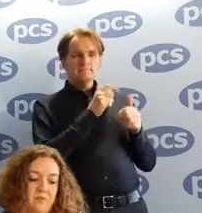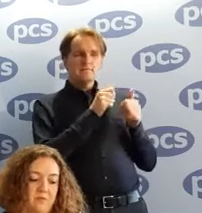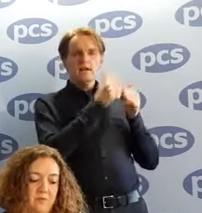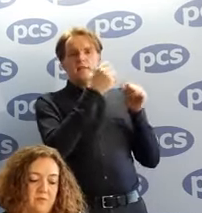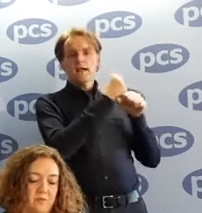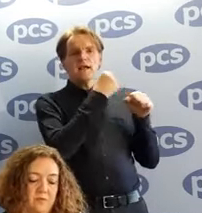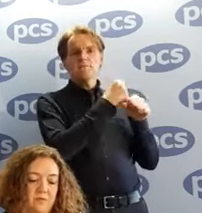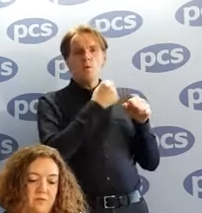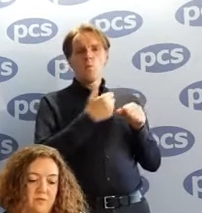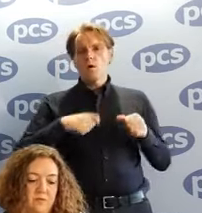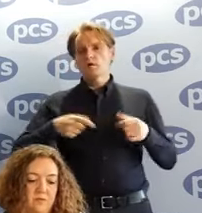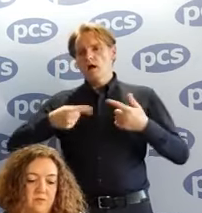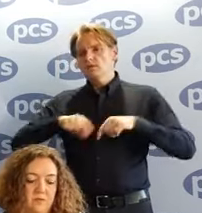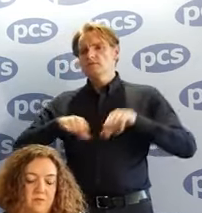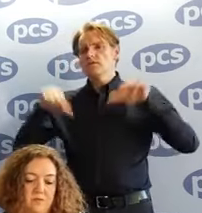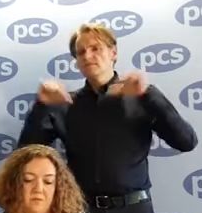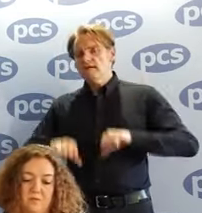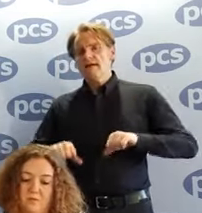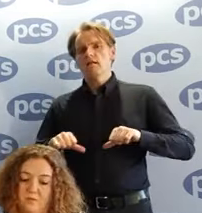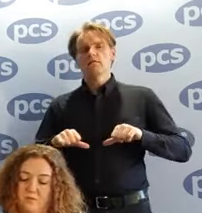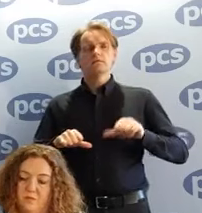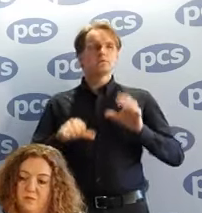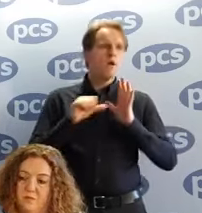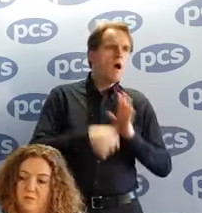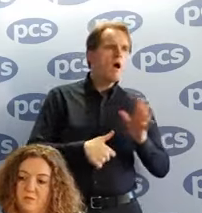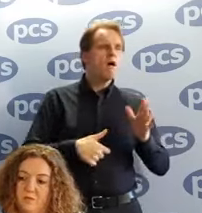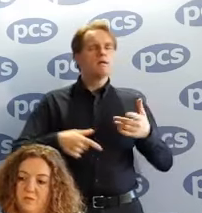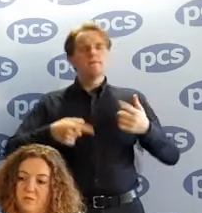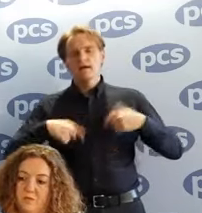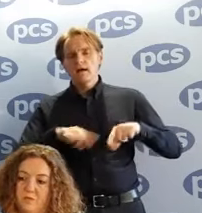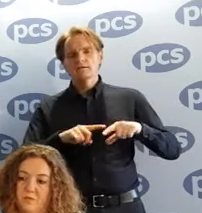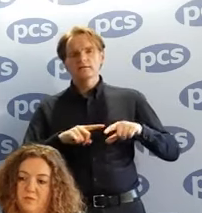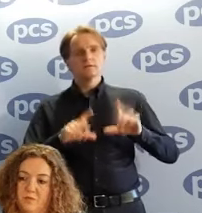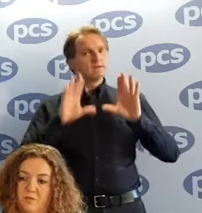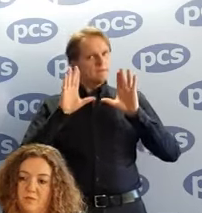things to make it hard and so what we have to say to ourselves though is the